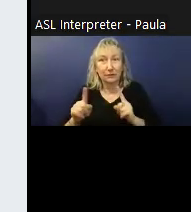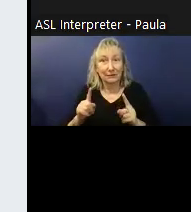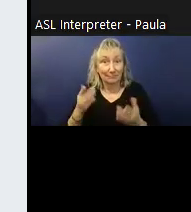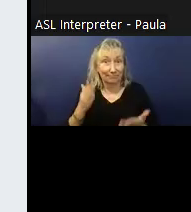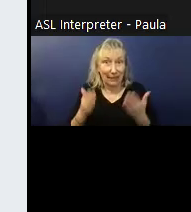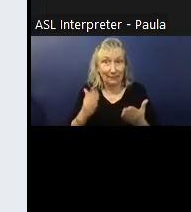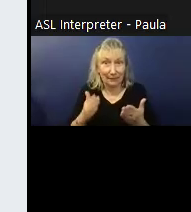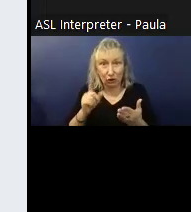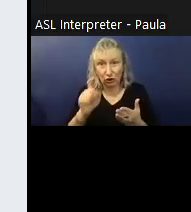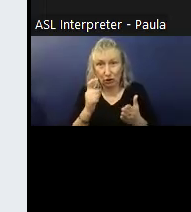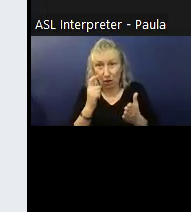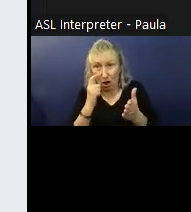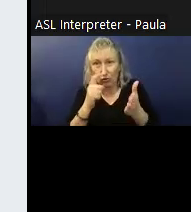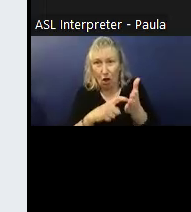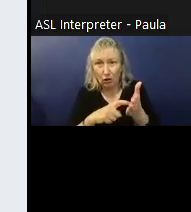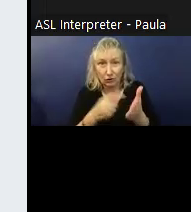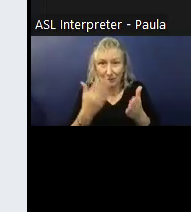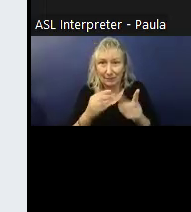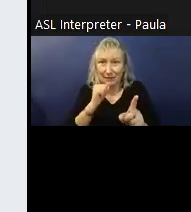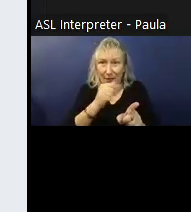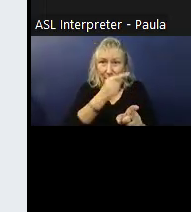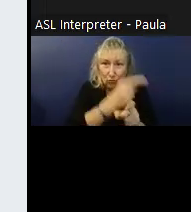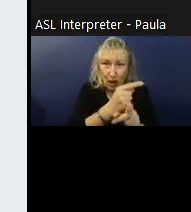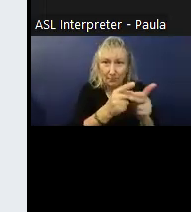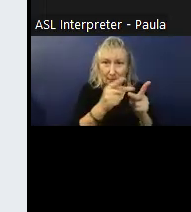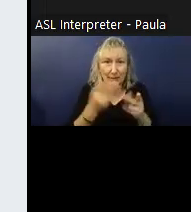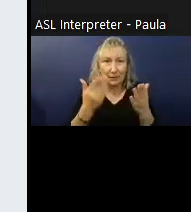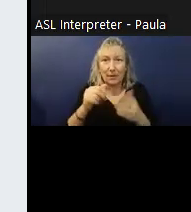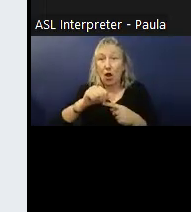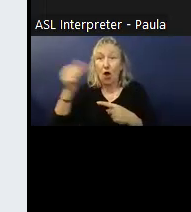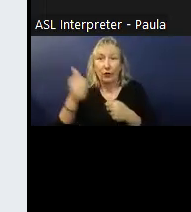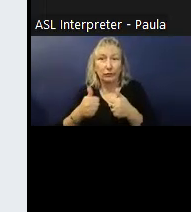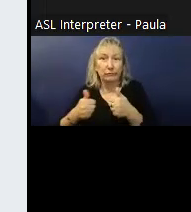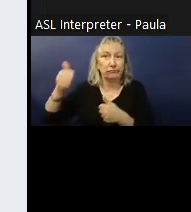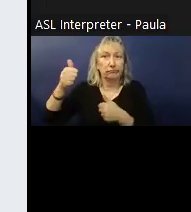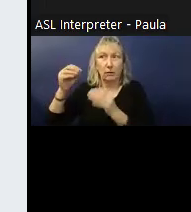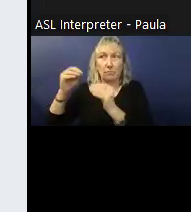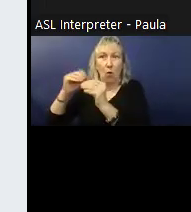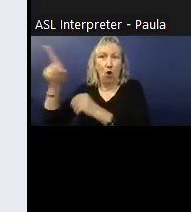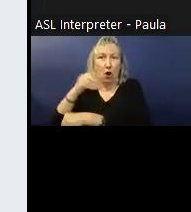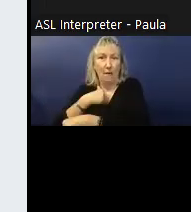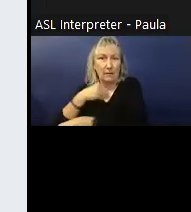appropriate authority to look at the conduct of someone that was in their